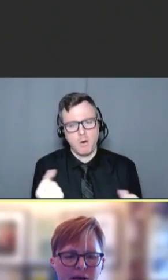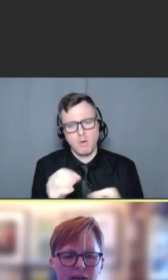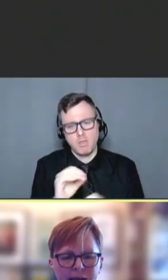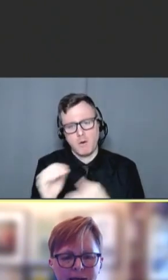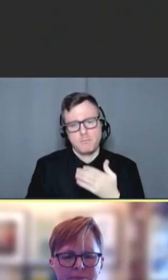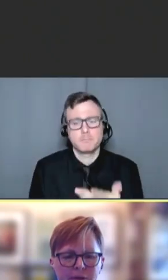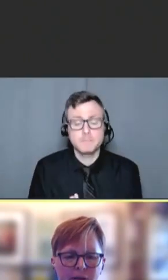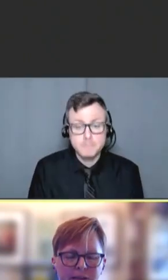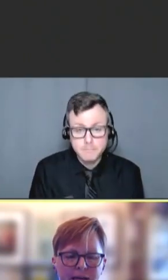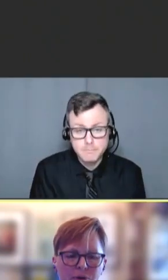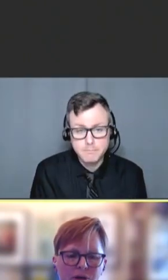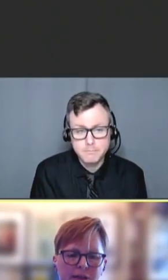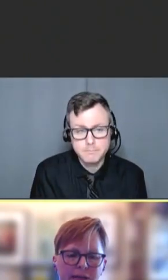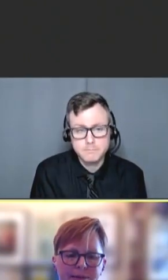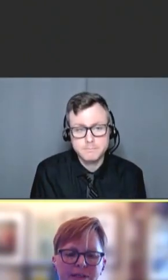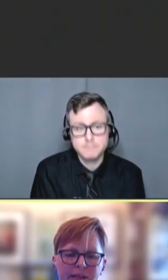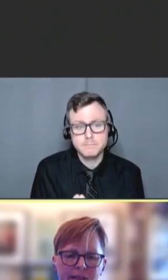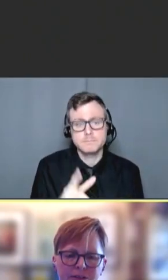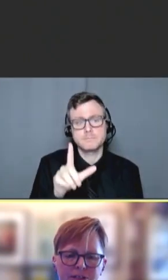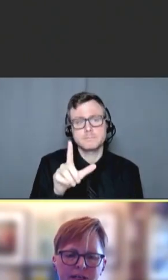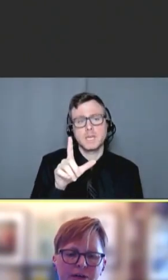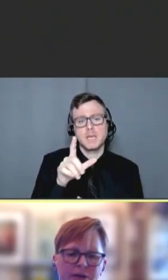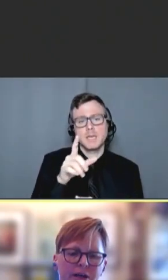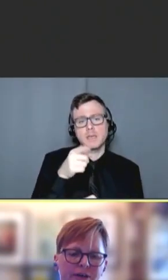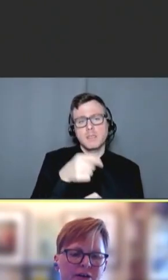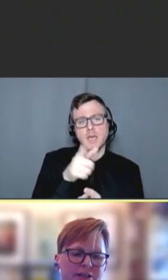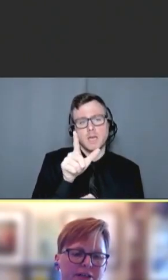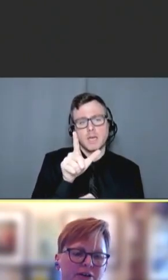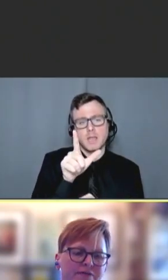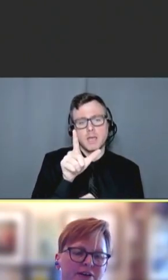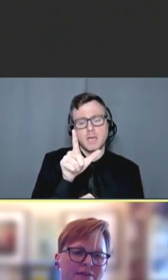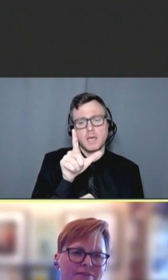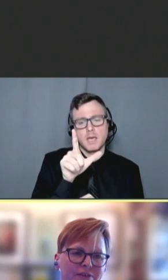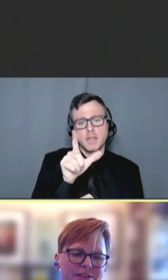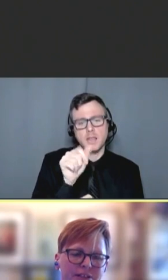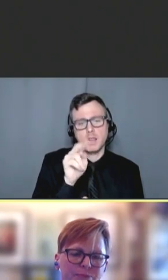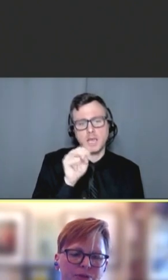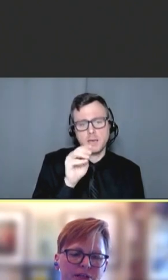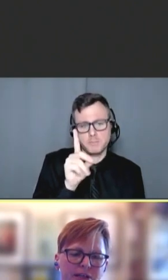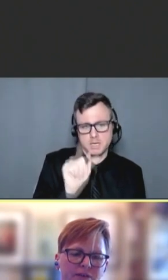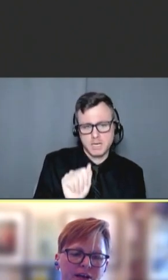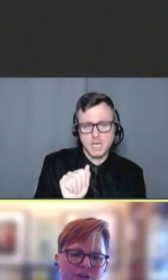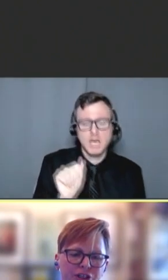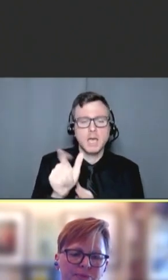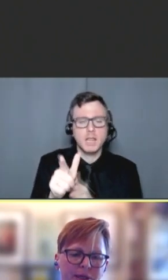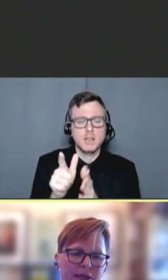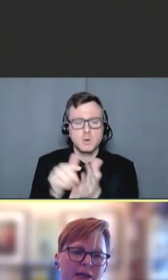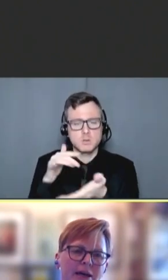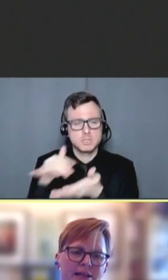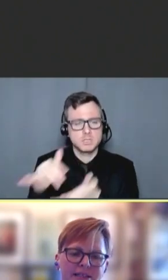The landmark Lambda Legal Study When Healthcare Isn't Caring found that 56 percent of LGB